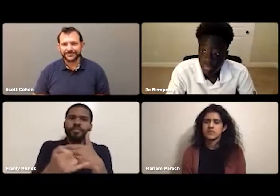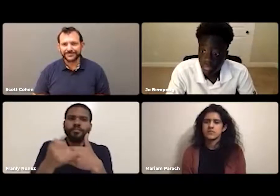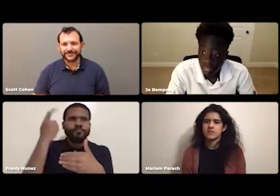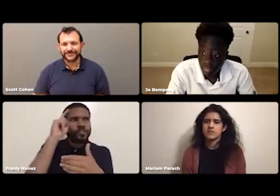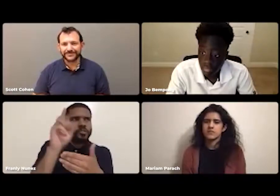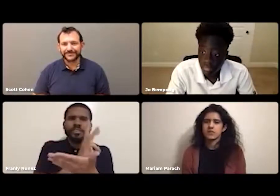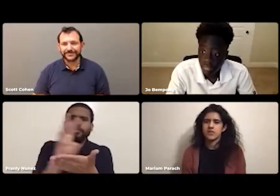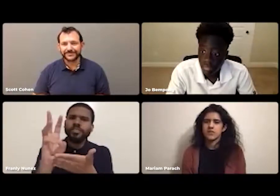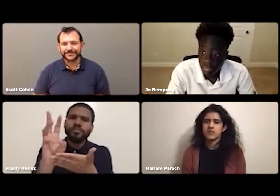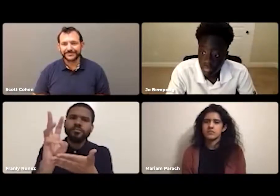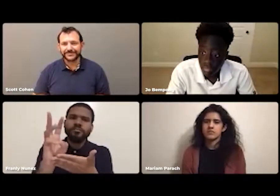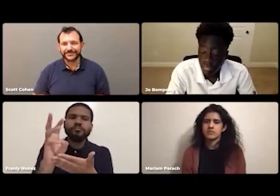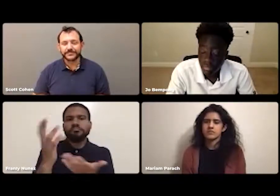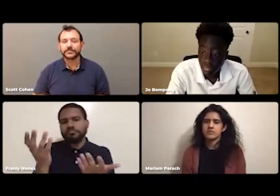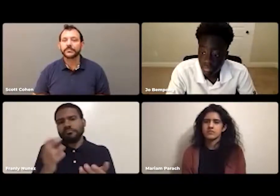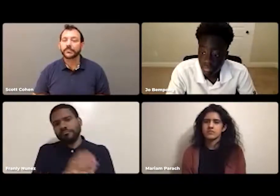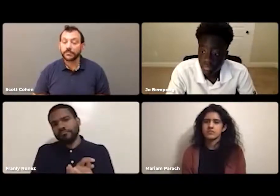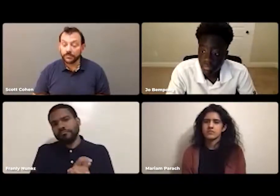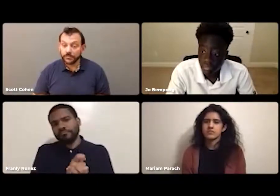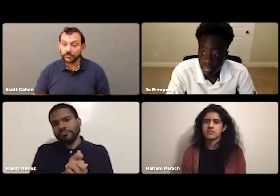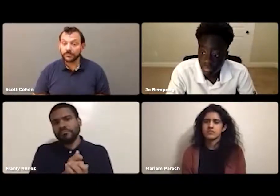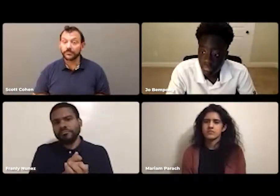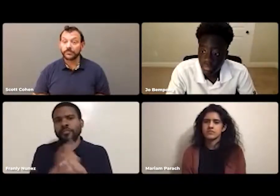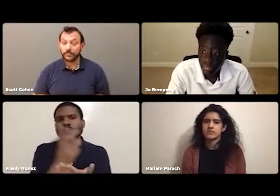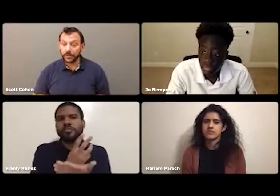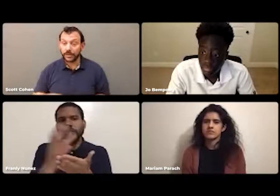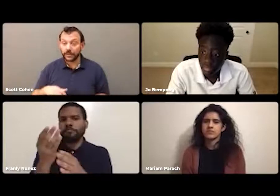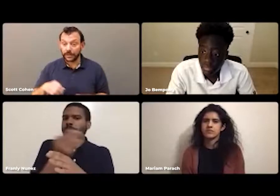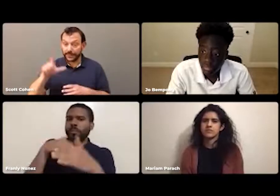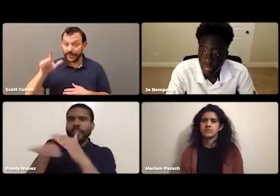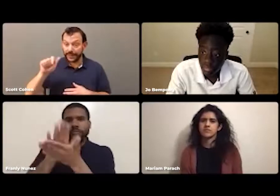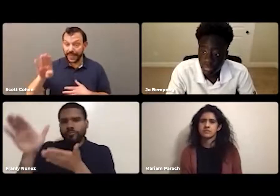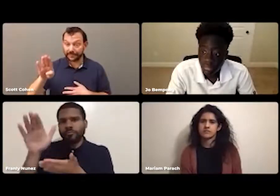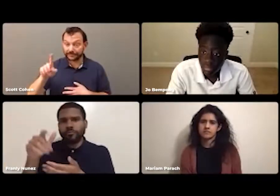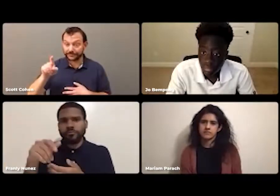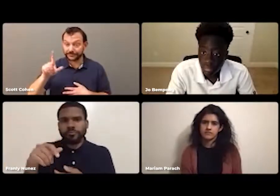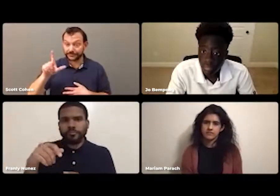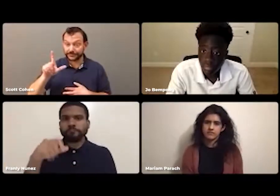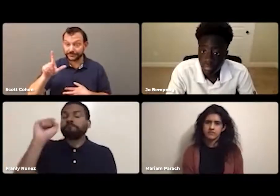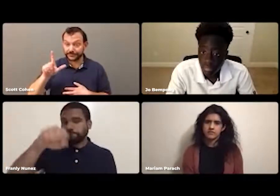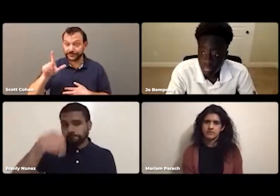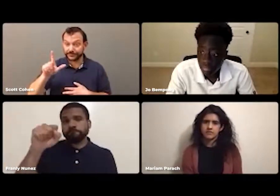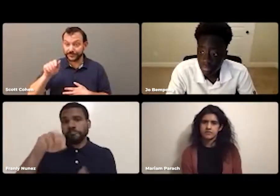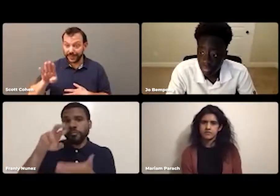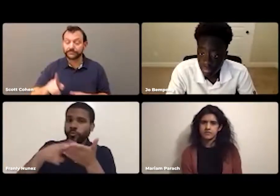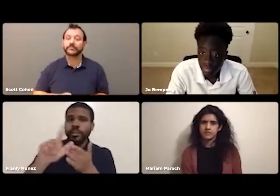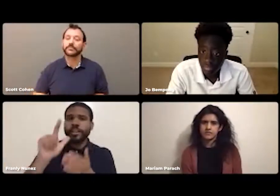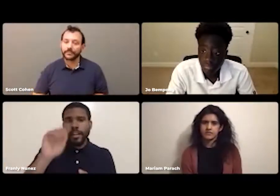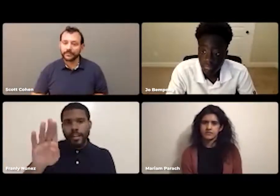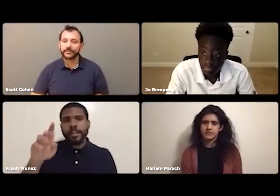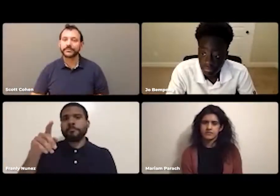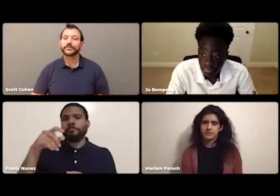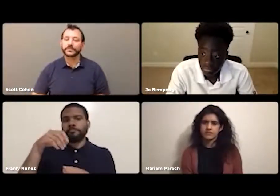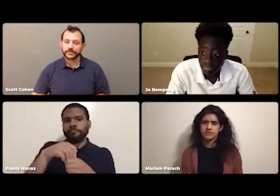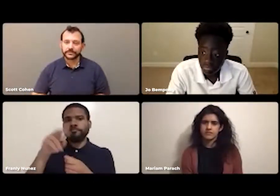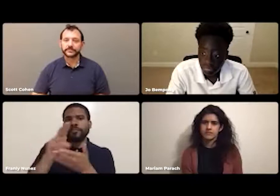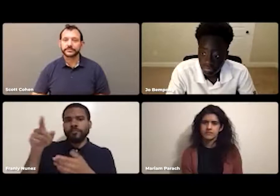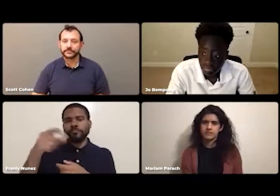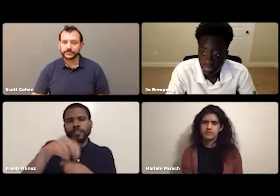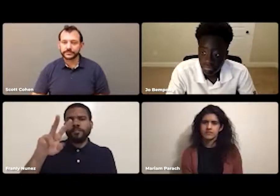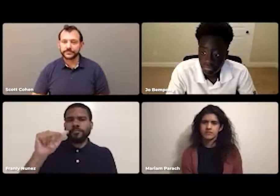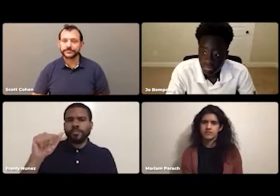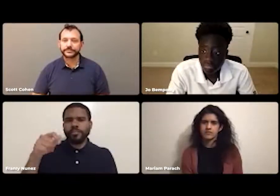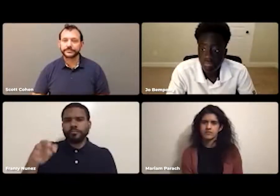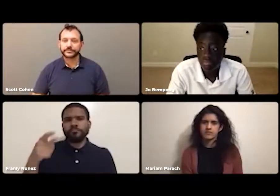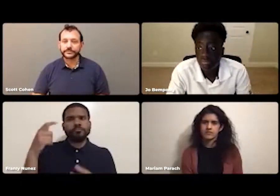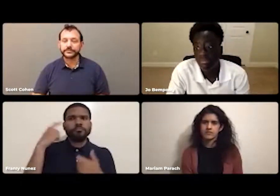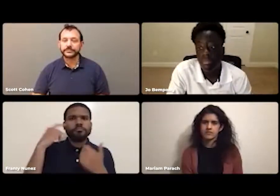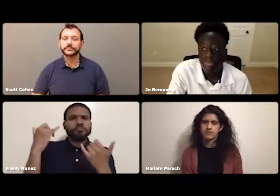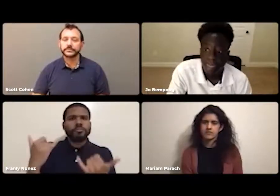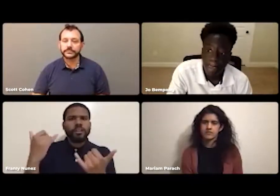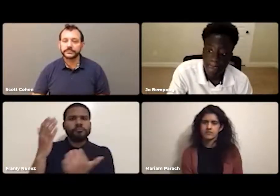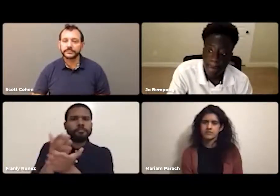It was a very basic, simple program at the university before I went to college.